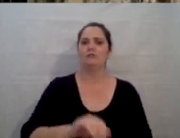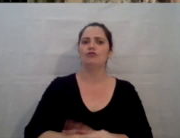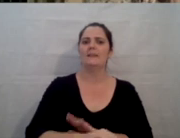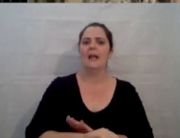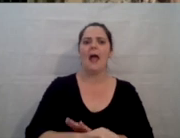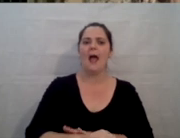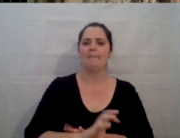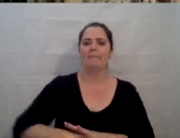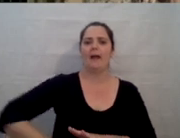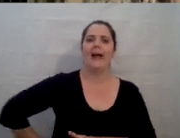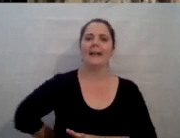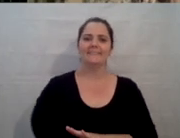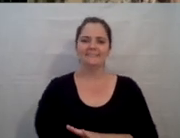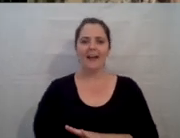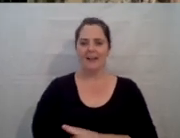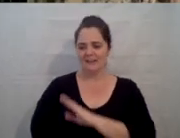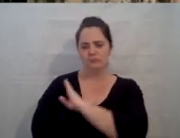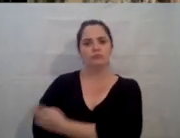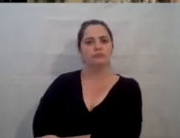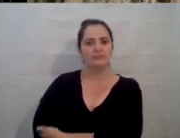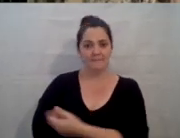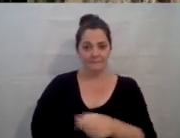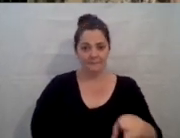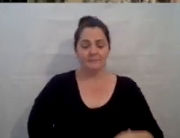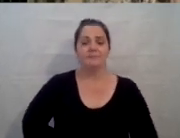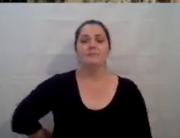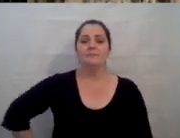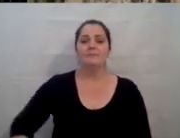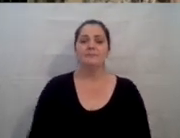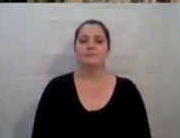S-curve going right down to his anatomical centre there.